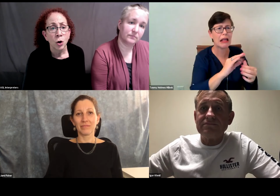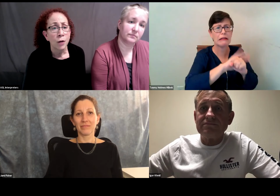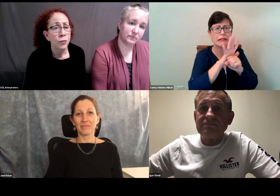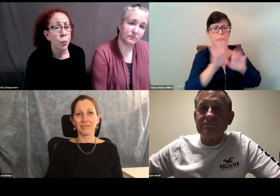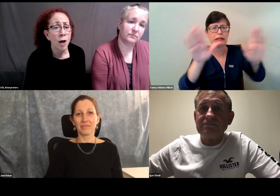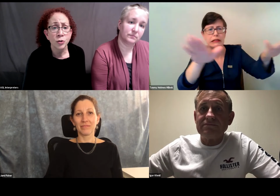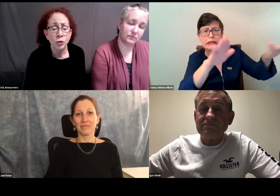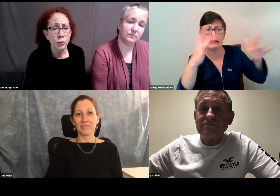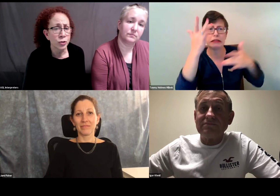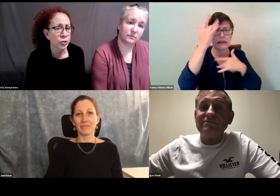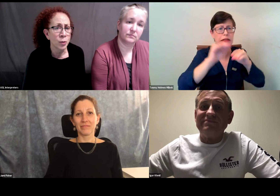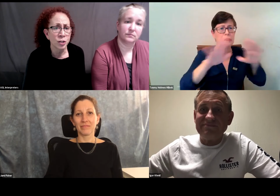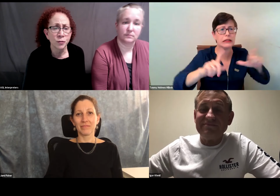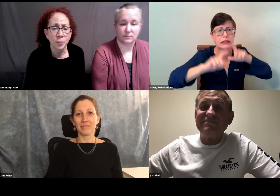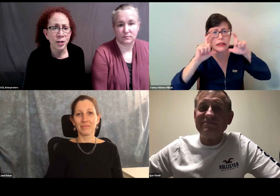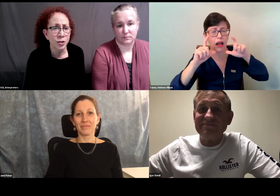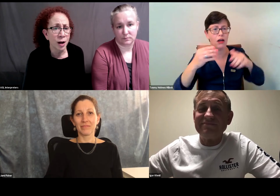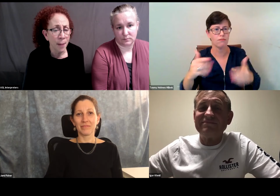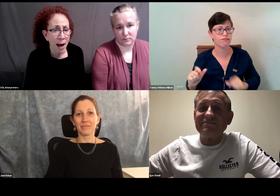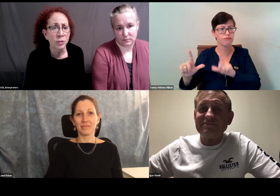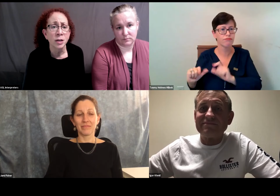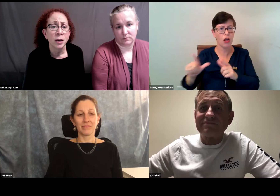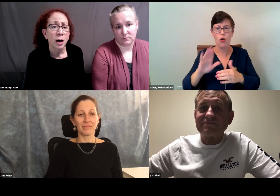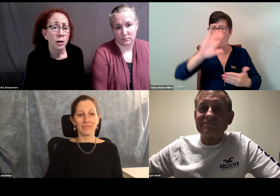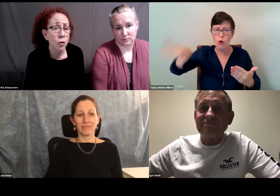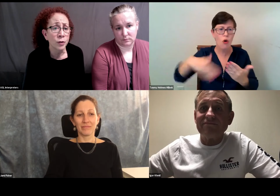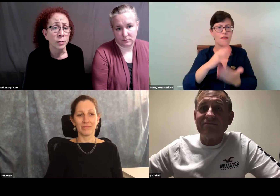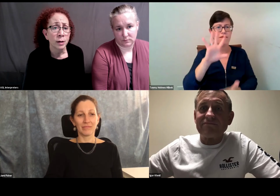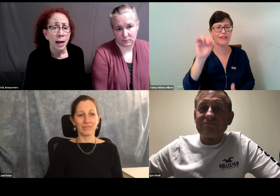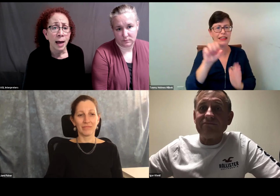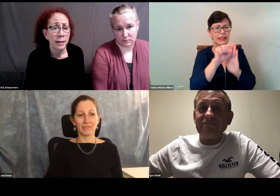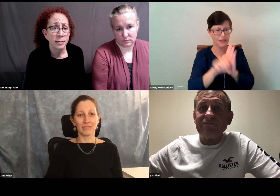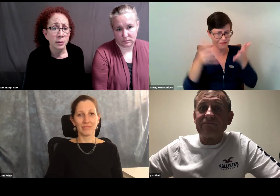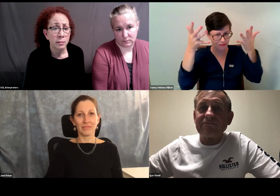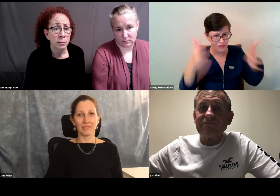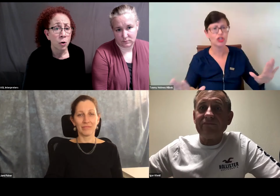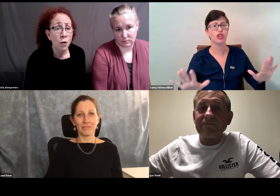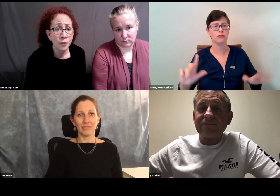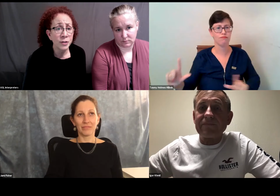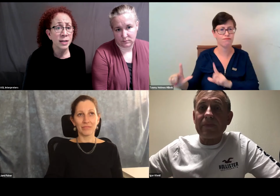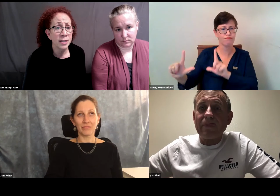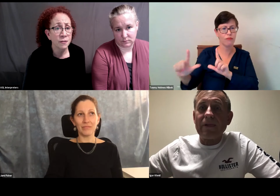If you watch the news there's so much information about coven and all 50 States